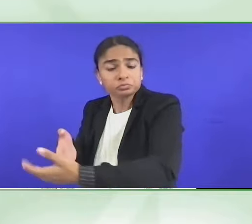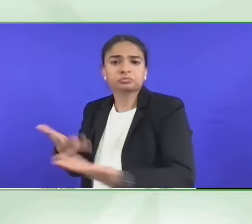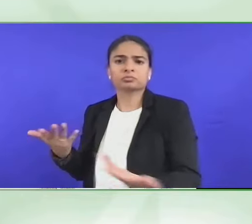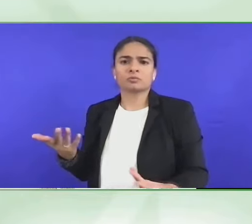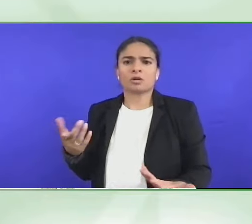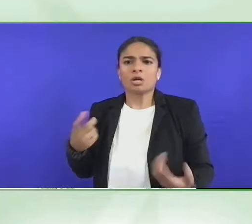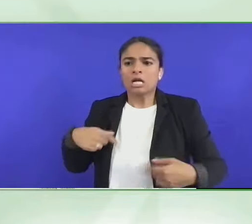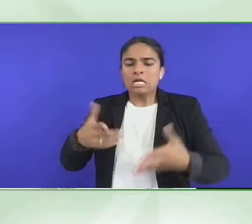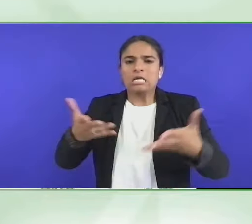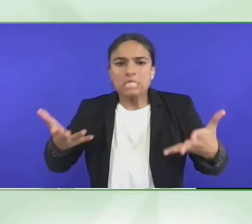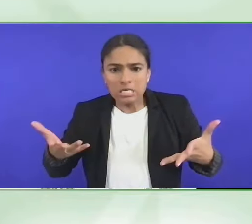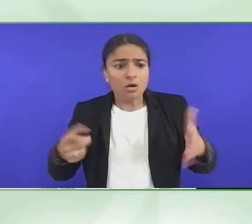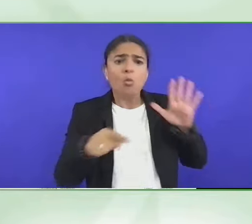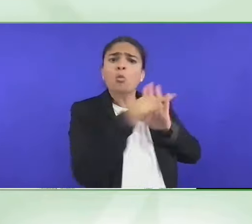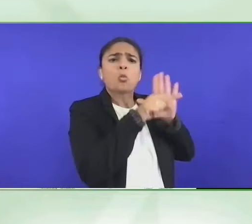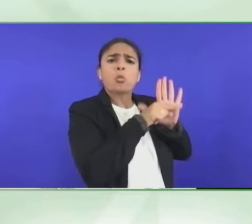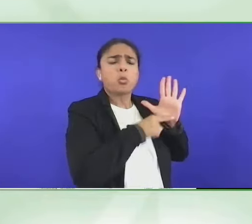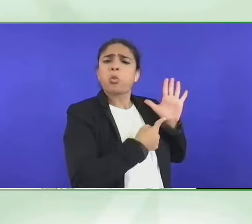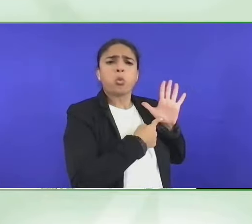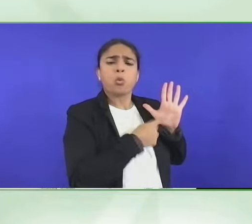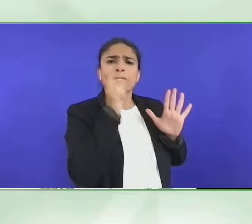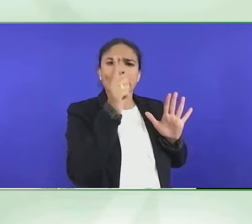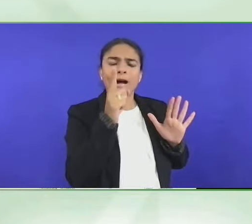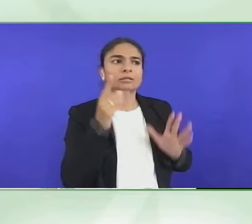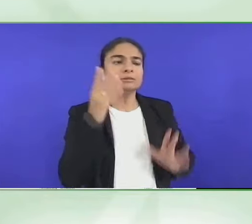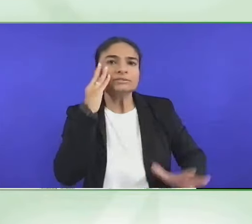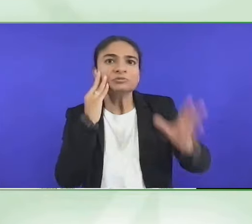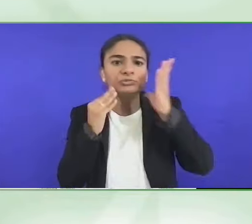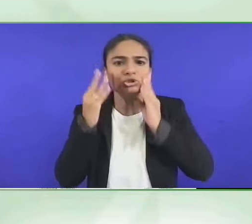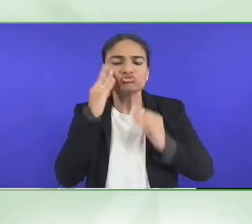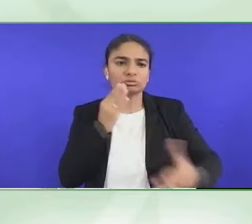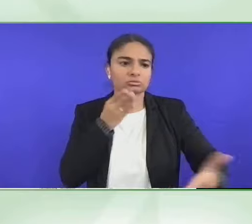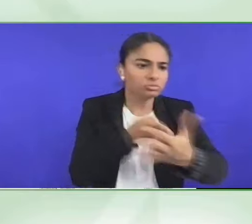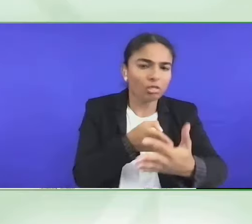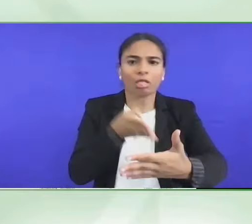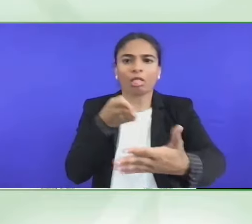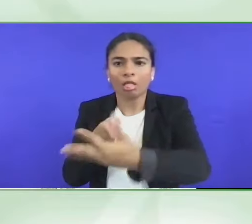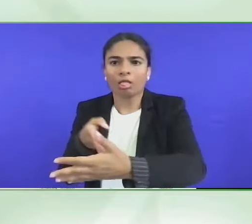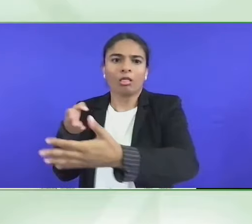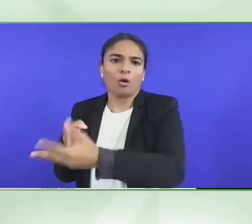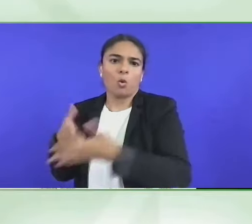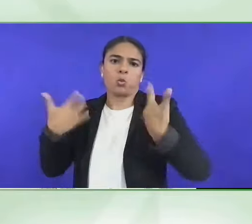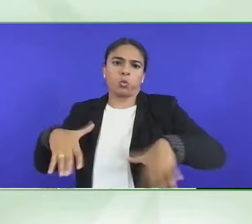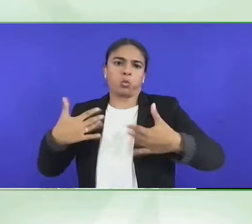study of entrepreneurship that looks at the lived experience of